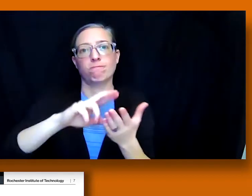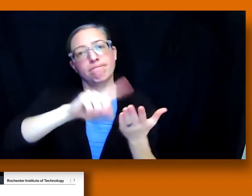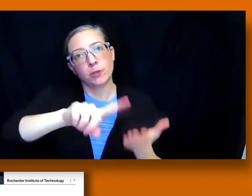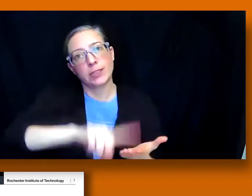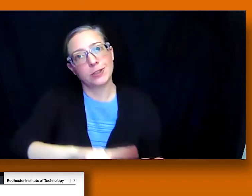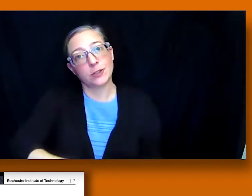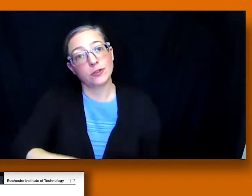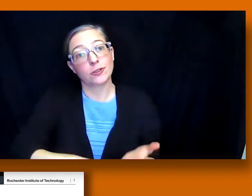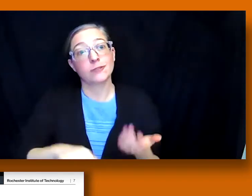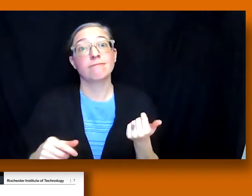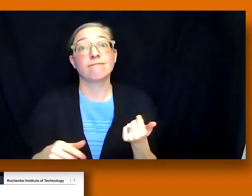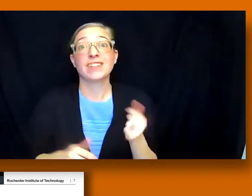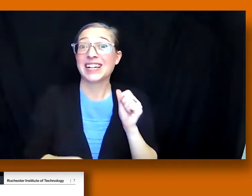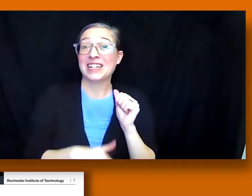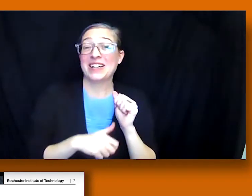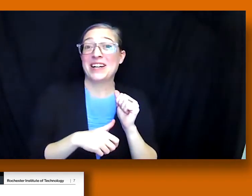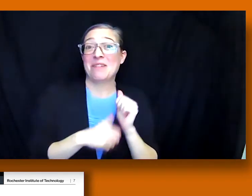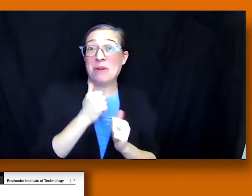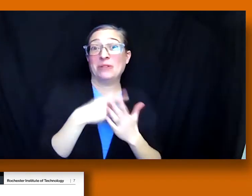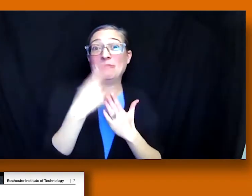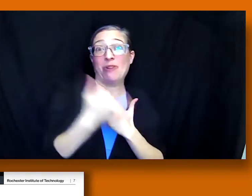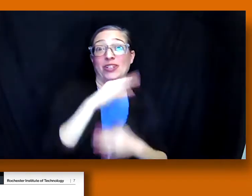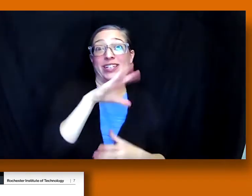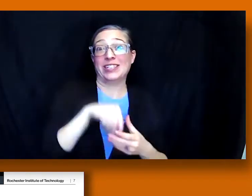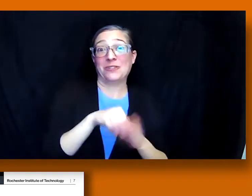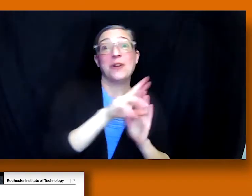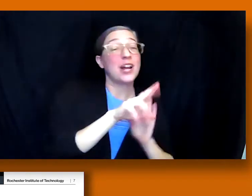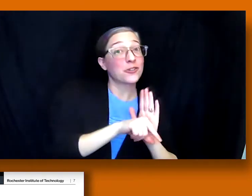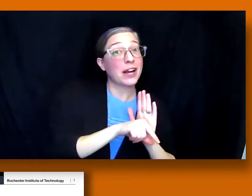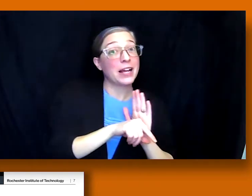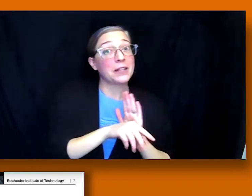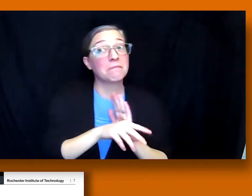a graduate or undergraduate student, and many include both.